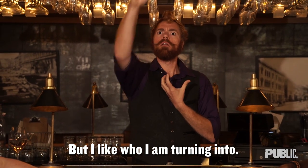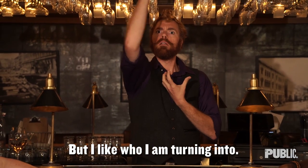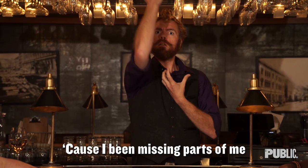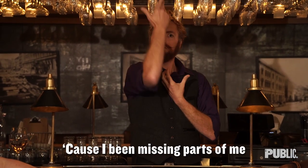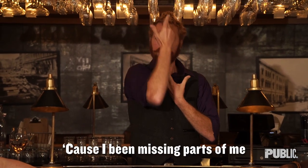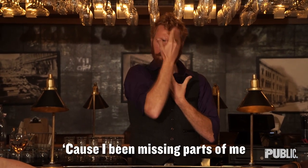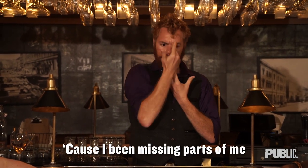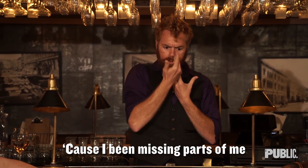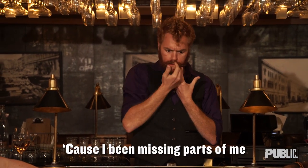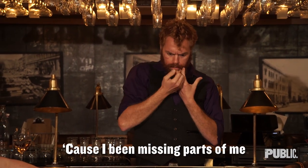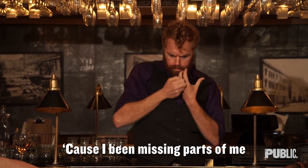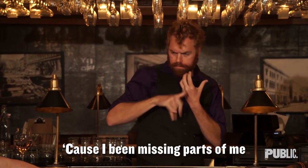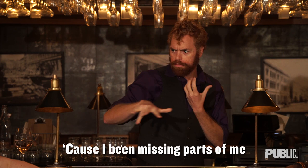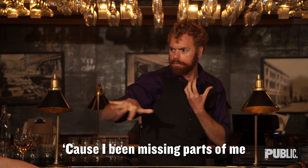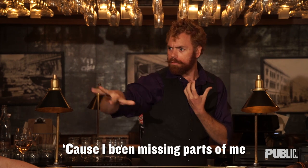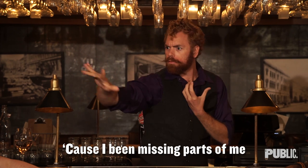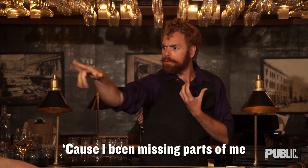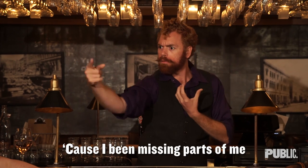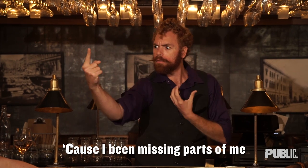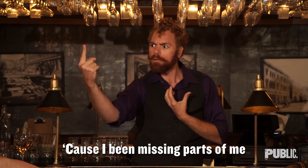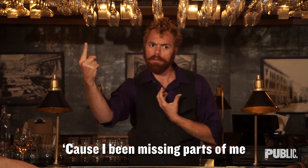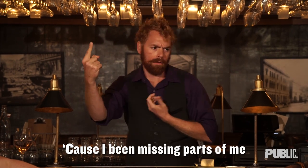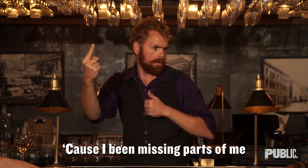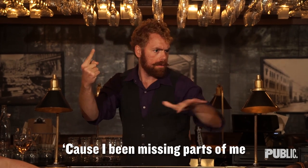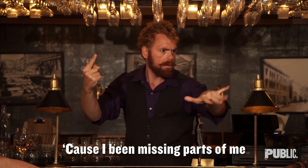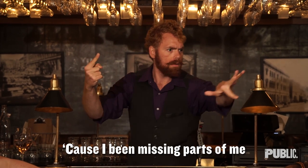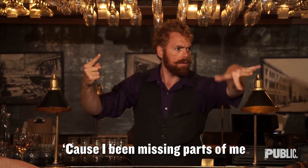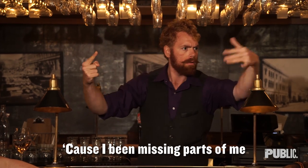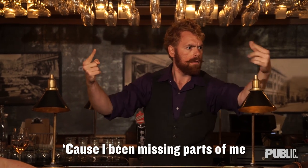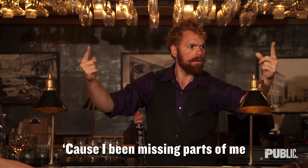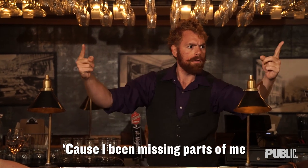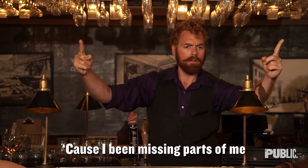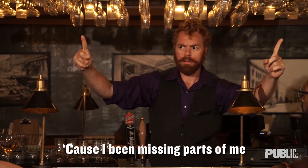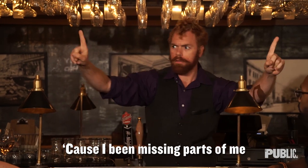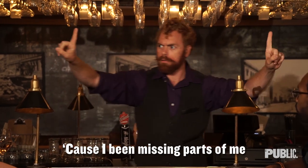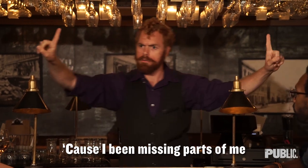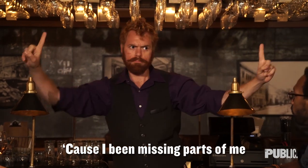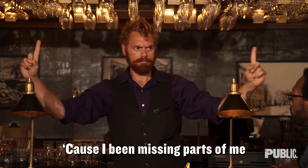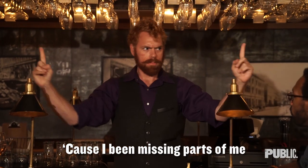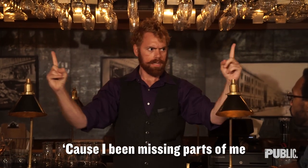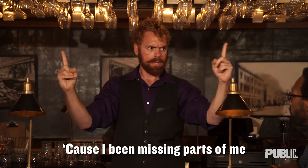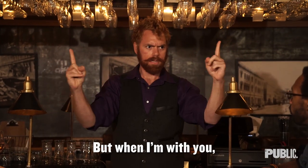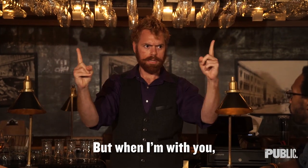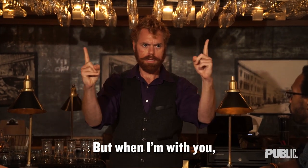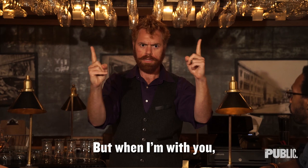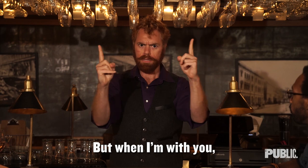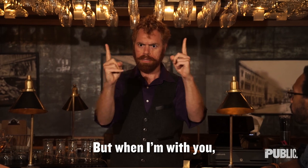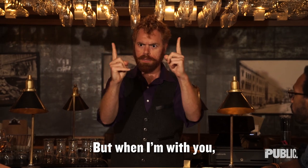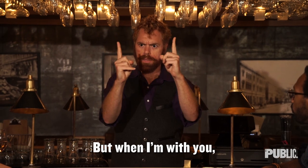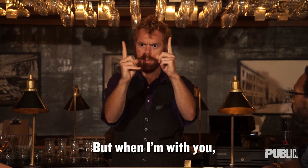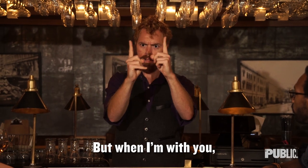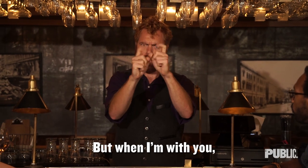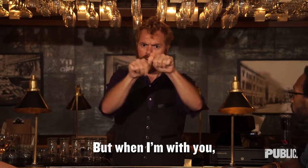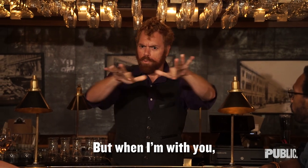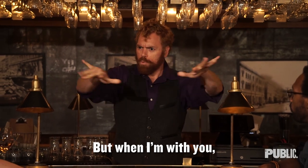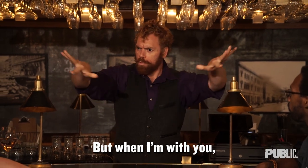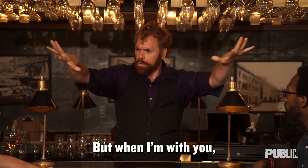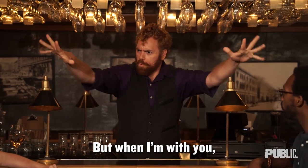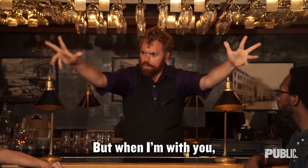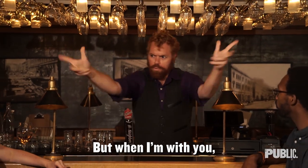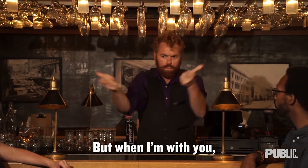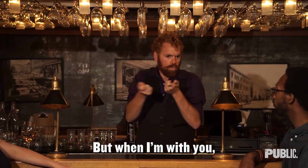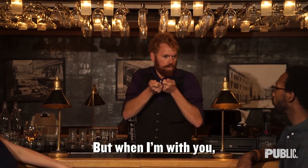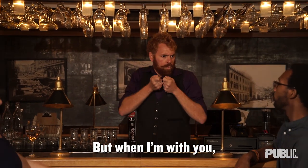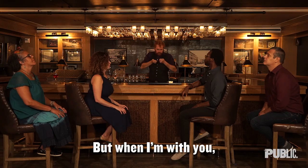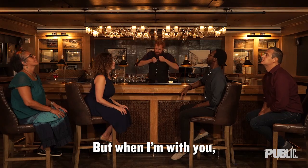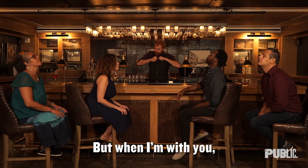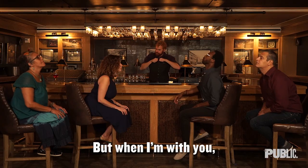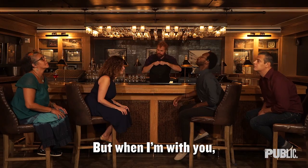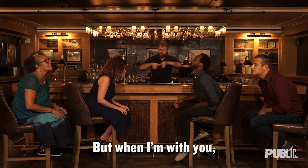'Cause I been missing parts of me but when I'm with you,